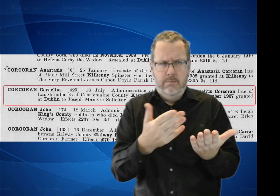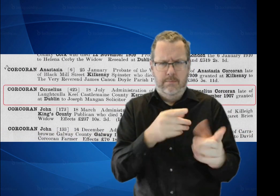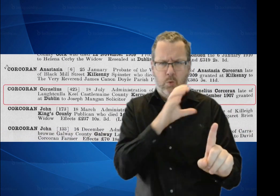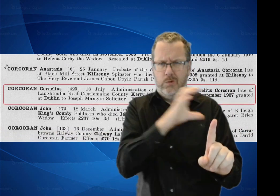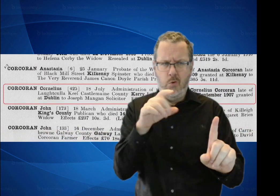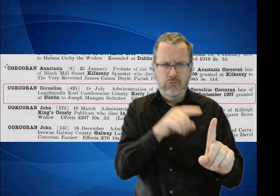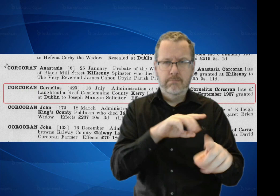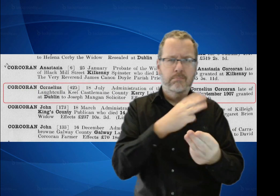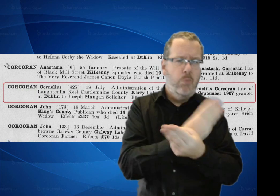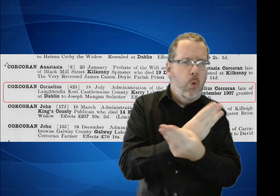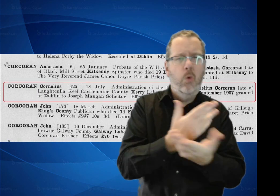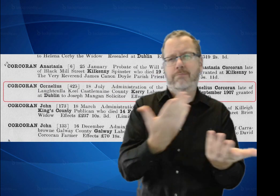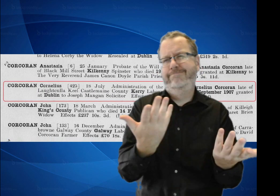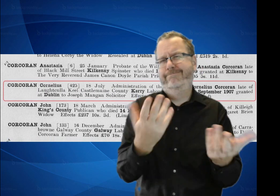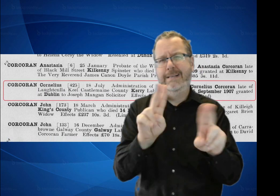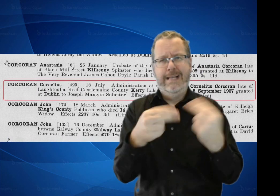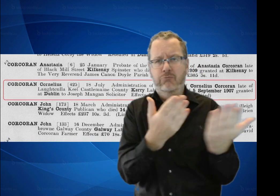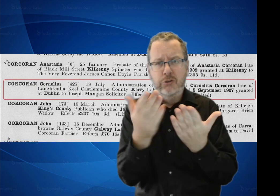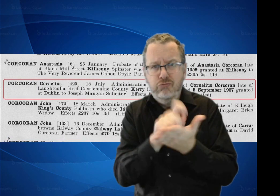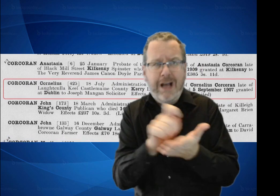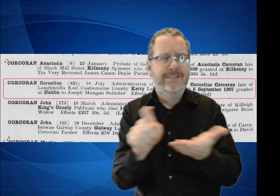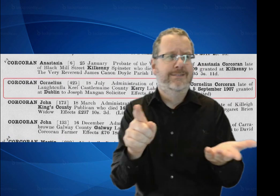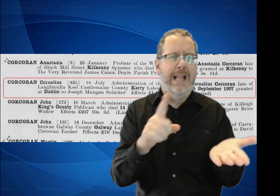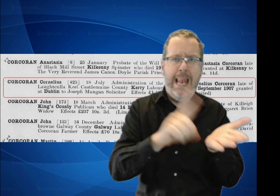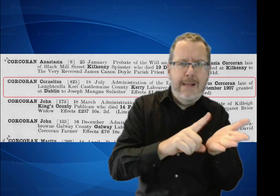How had this poor labourer amassed this fortune?